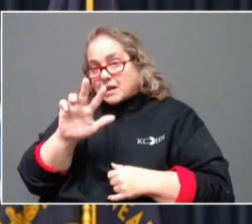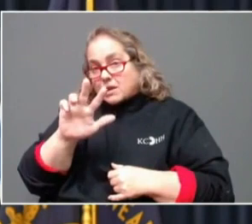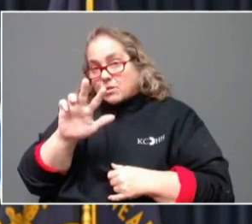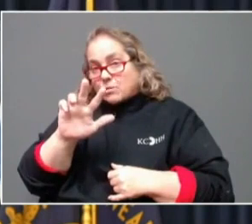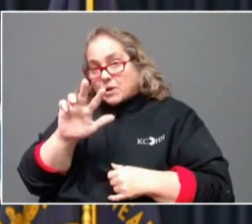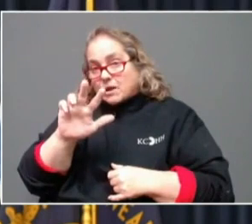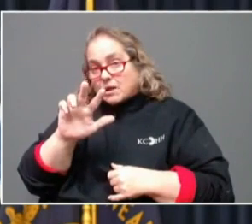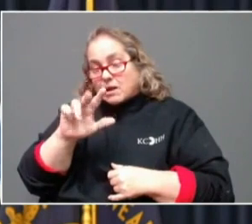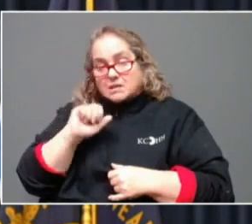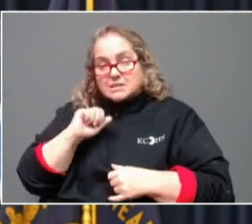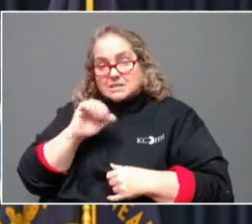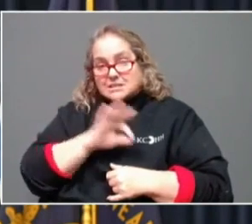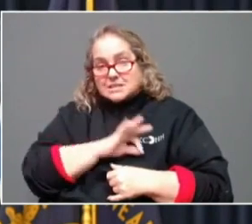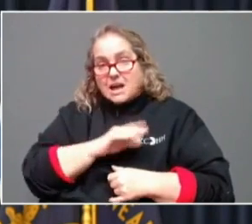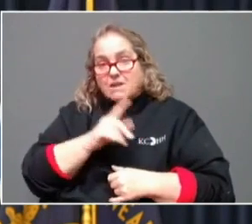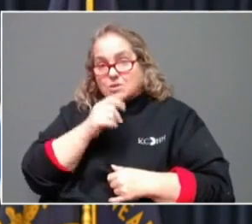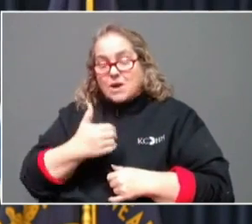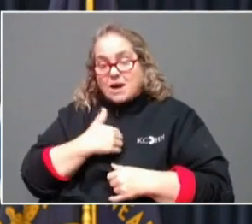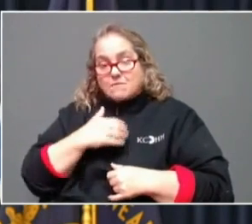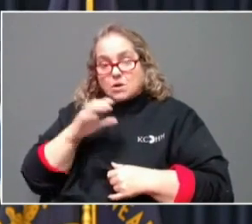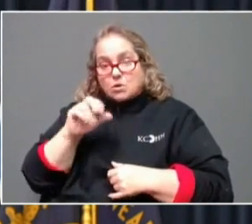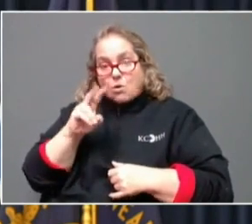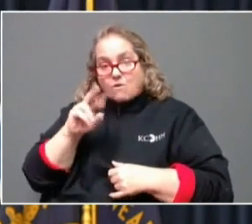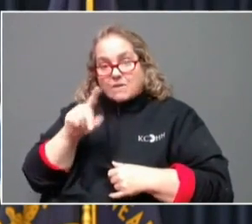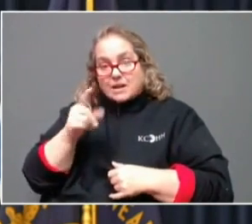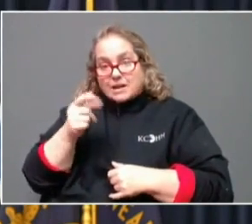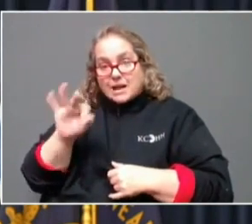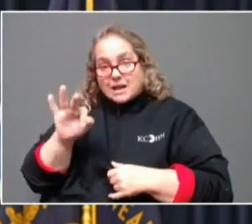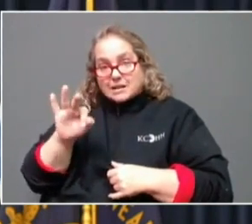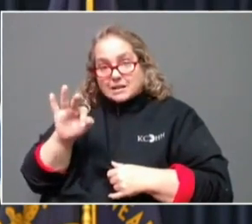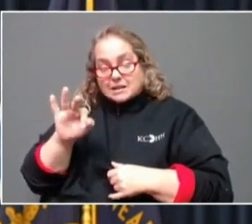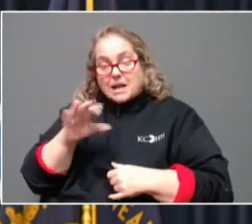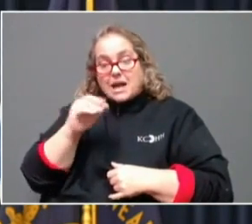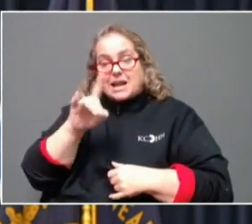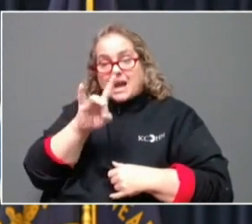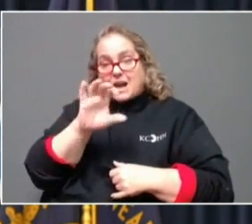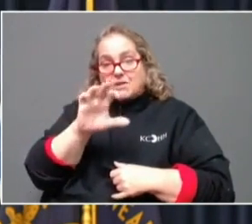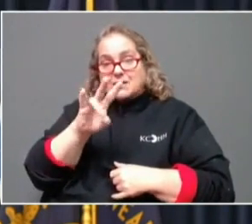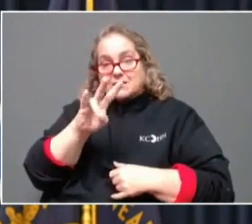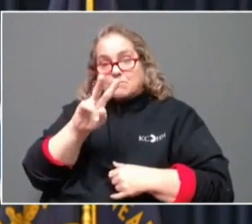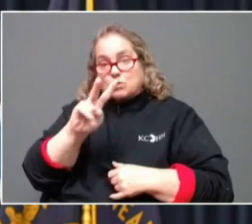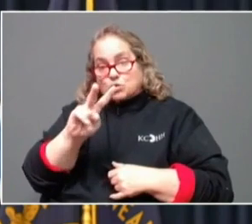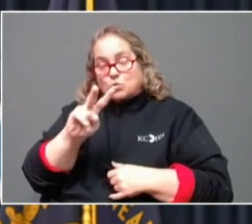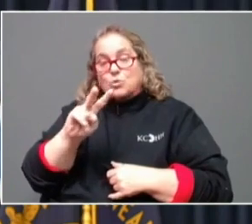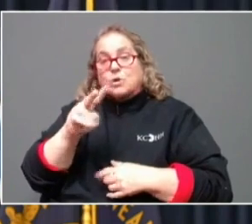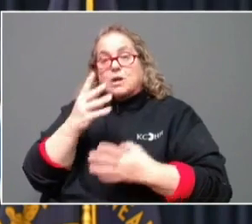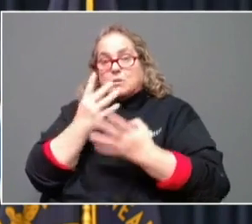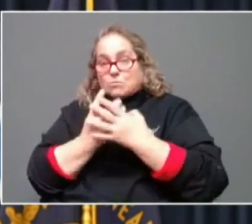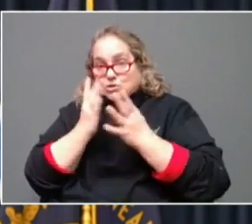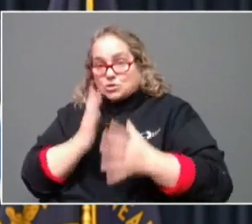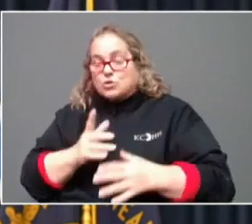who have covid 19 actively and 872 inmates who have covid 19. Now the good